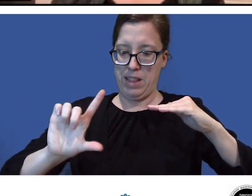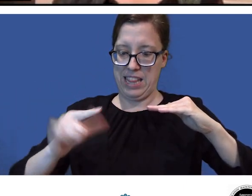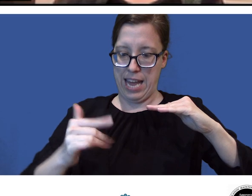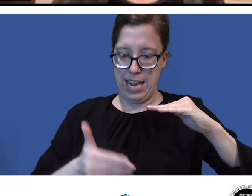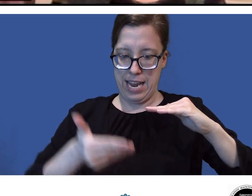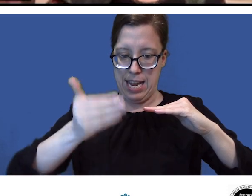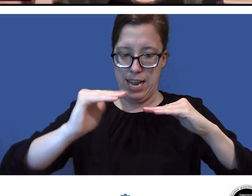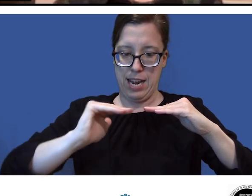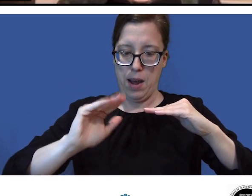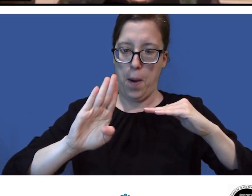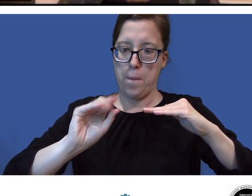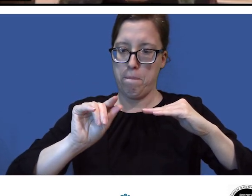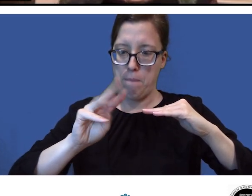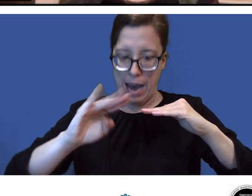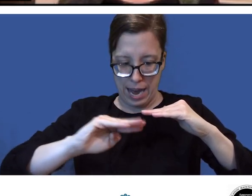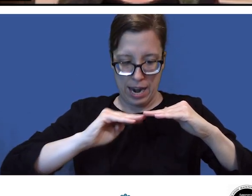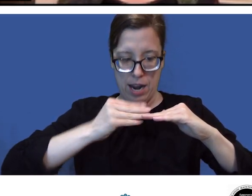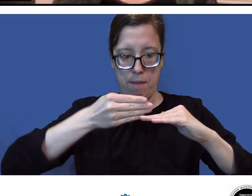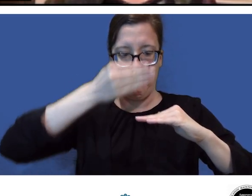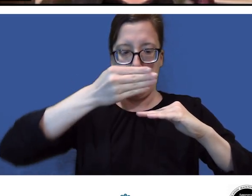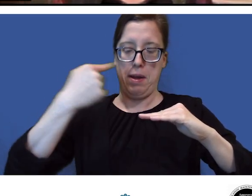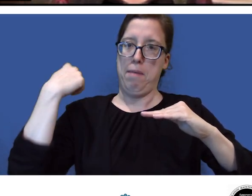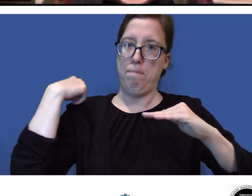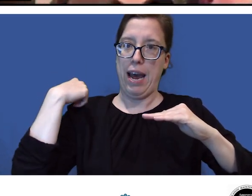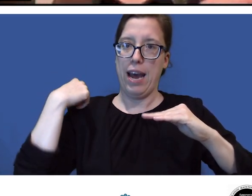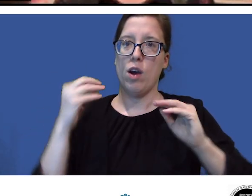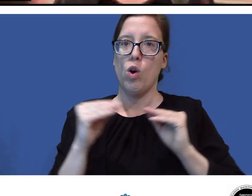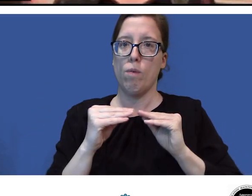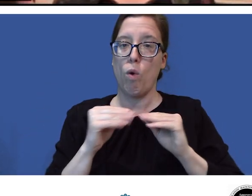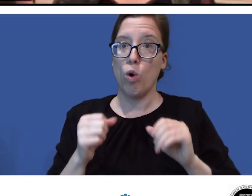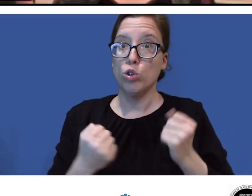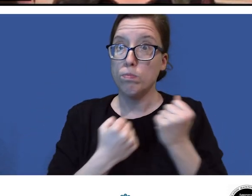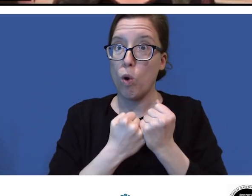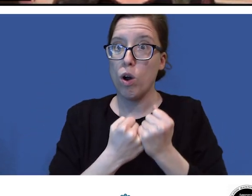When you're standing, you've got support from the soles of your feet.